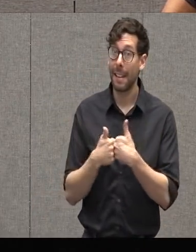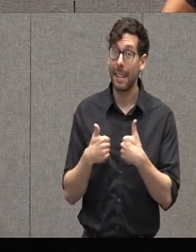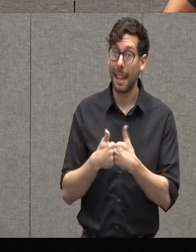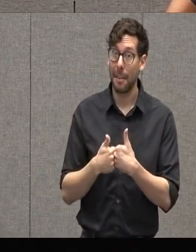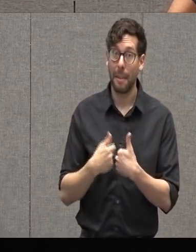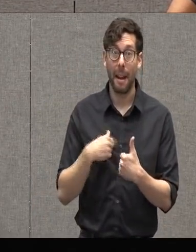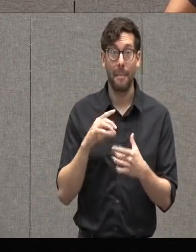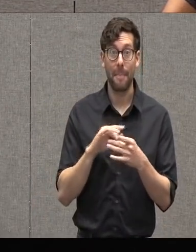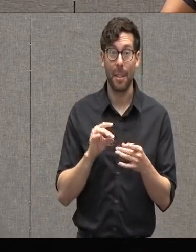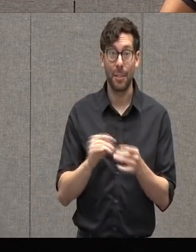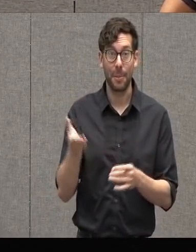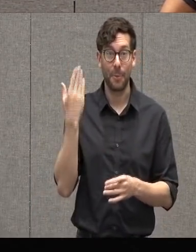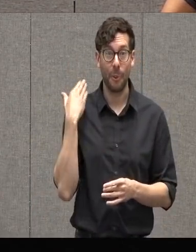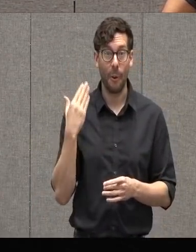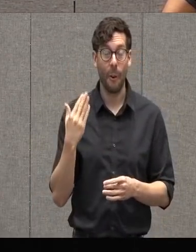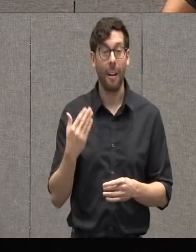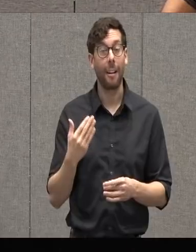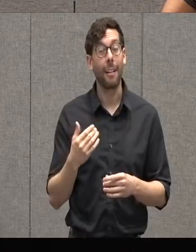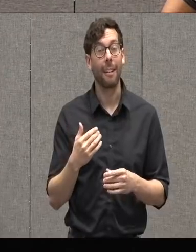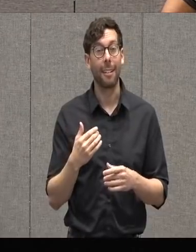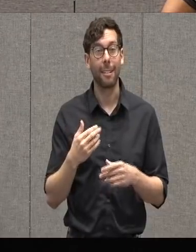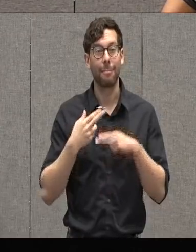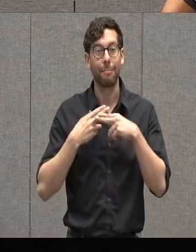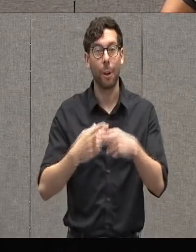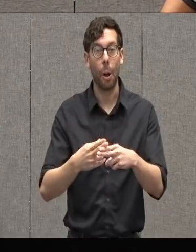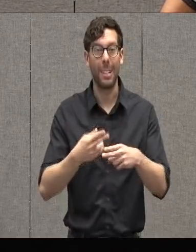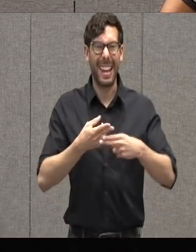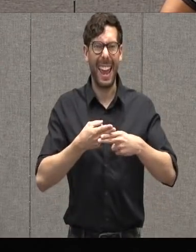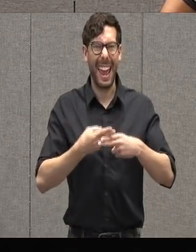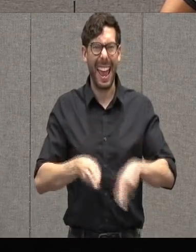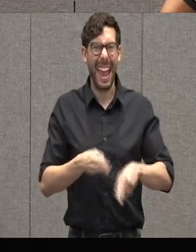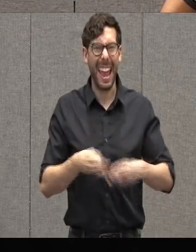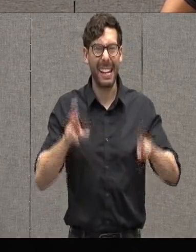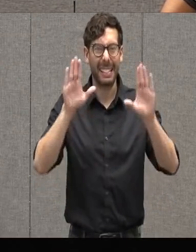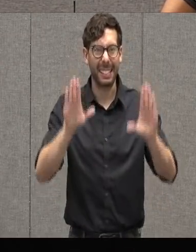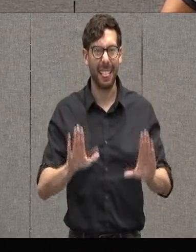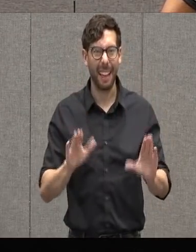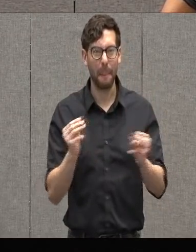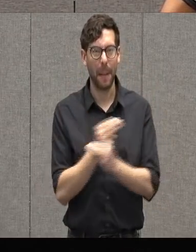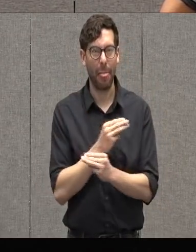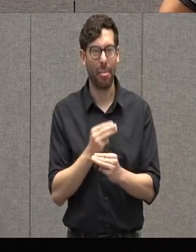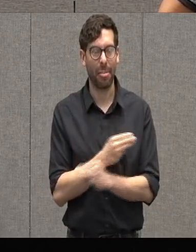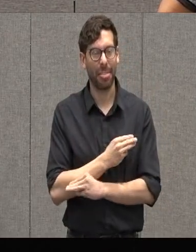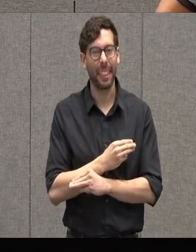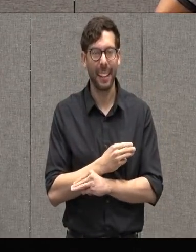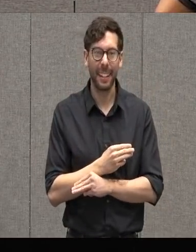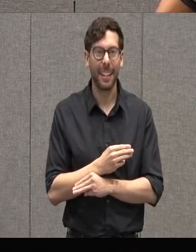it's called egg-cellent math. It's kind of a pun. It's just a play on words.